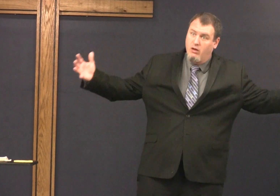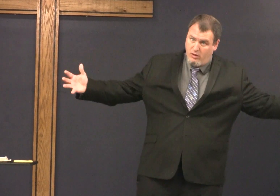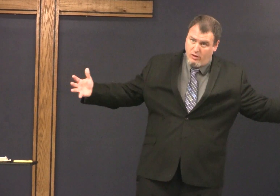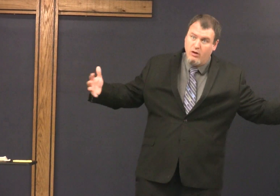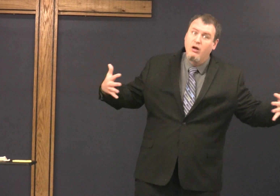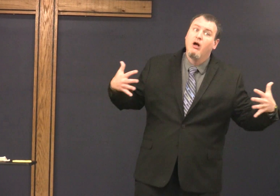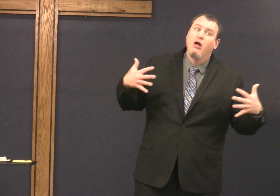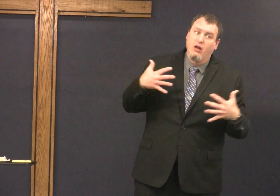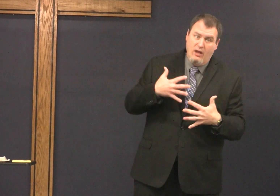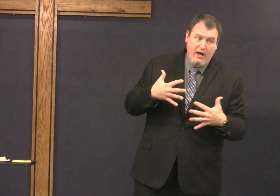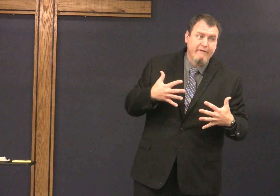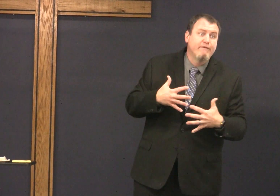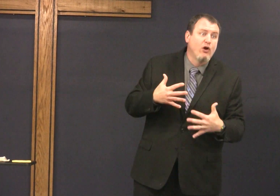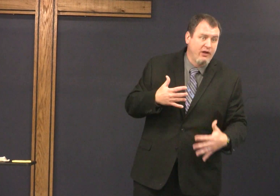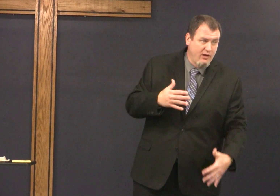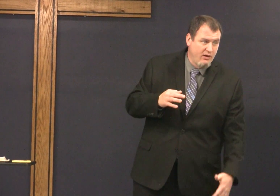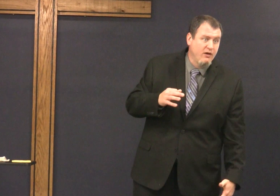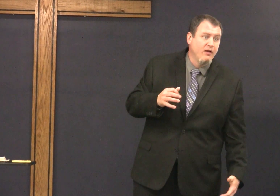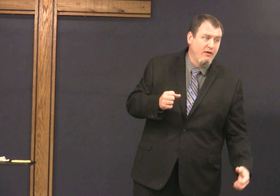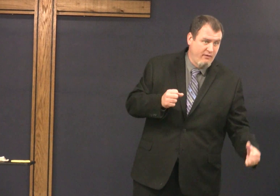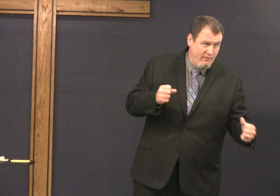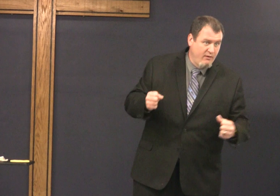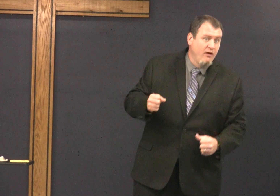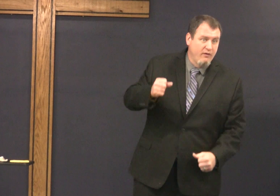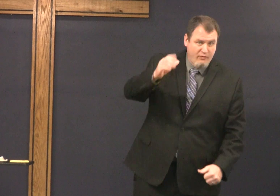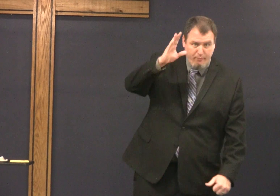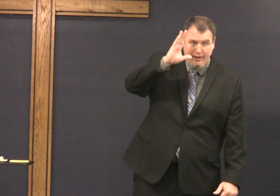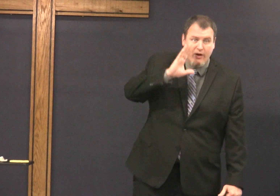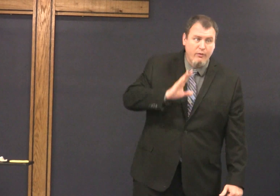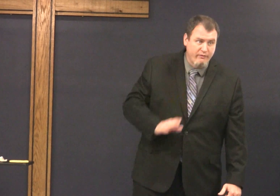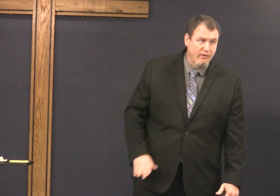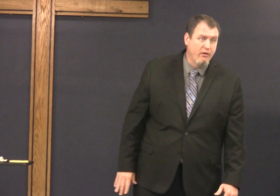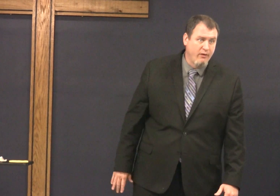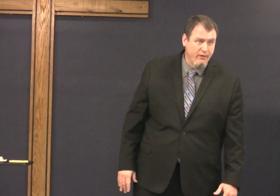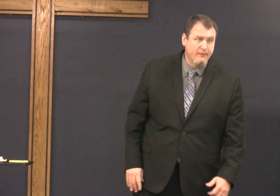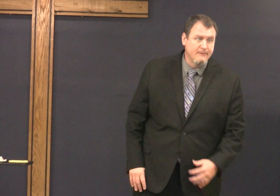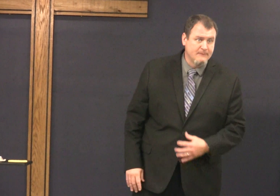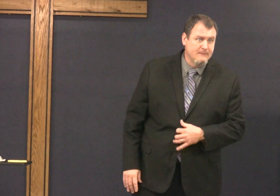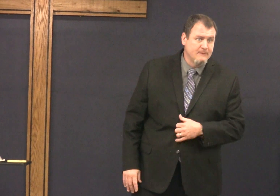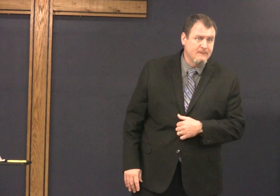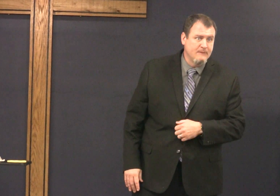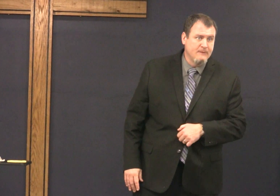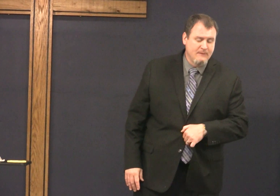they weren't just a little bit afraid they were terrified of the power of God